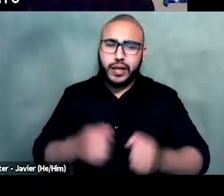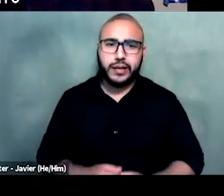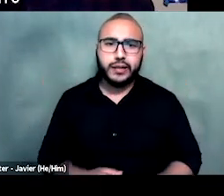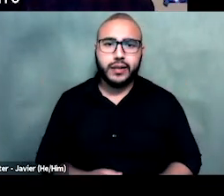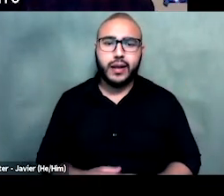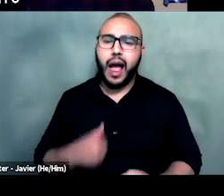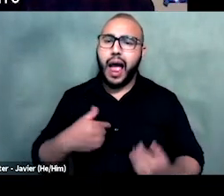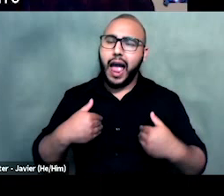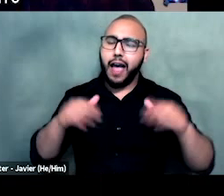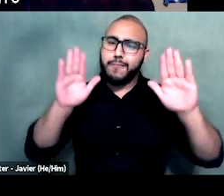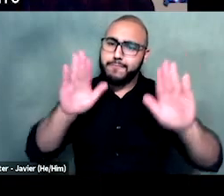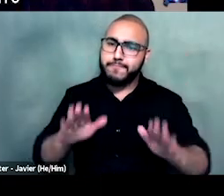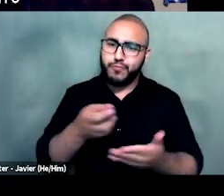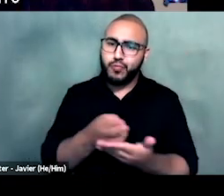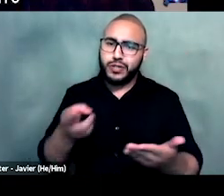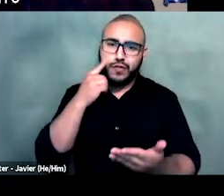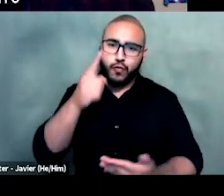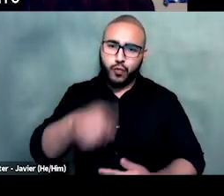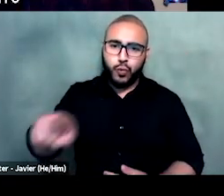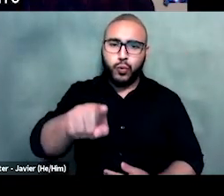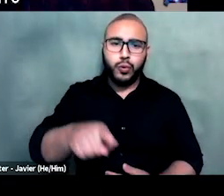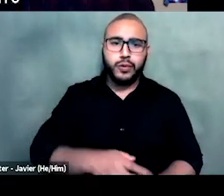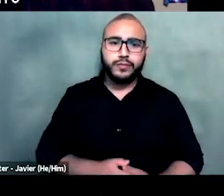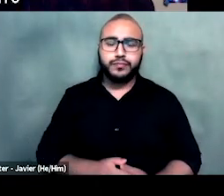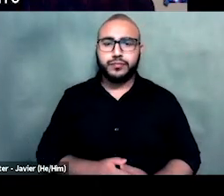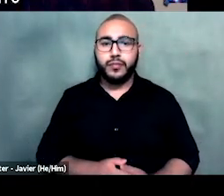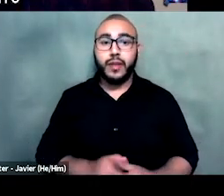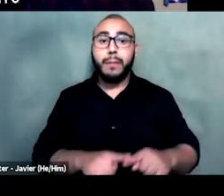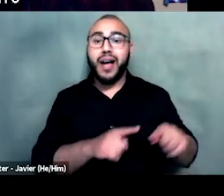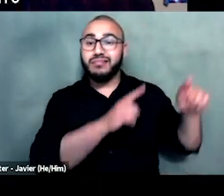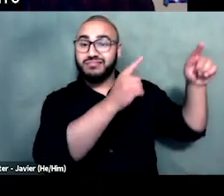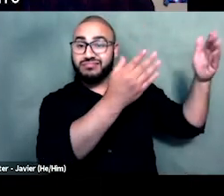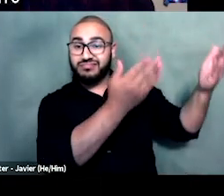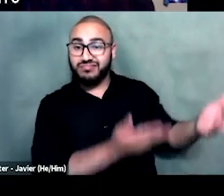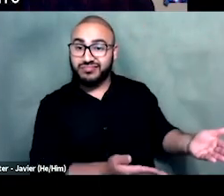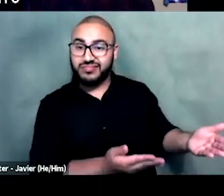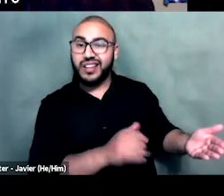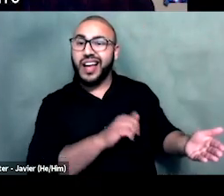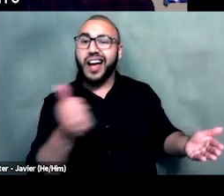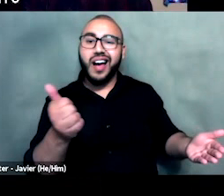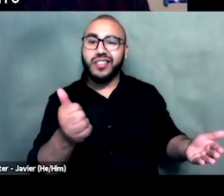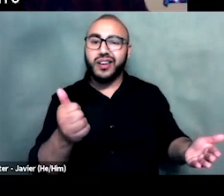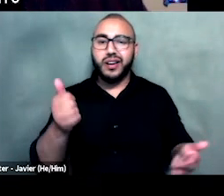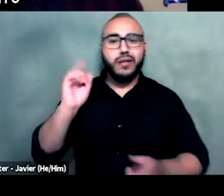have some great resources for you. But these are just other contributions. I want to